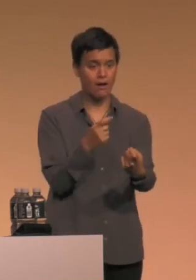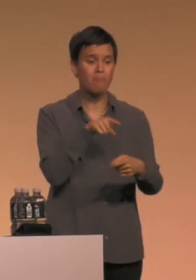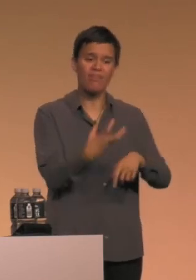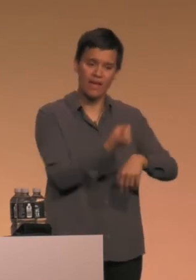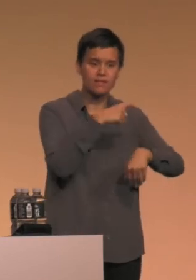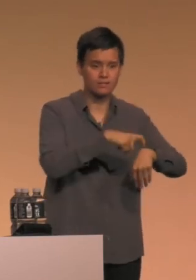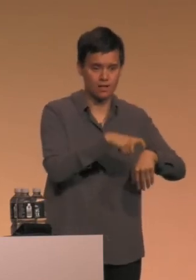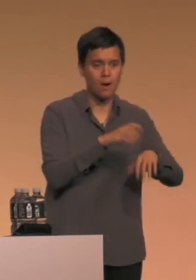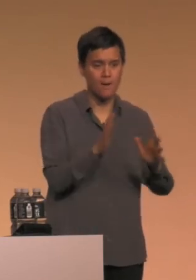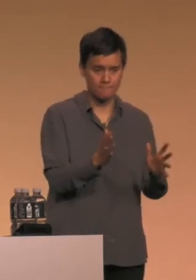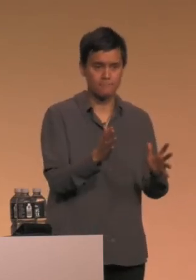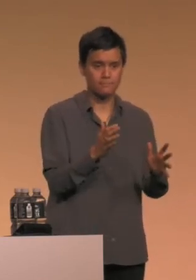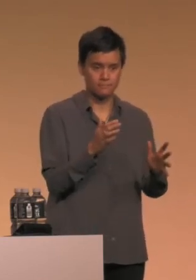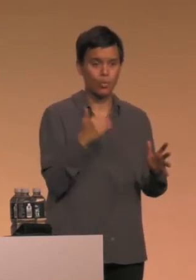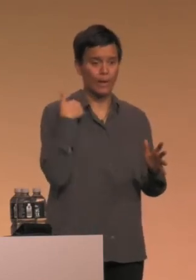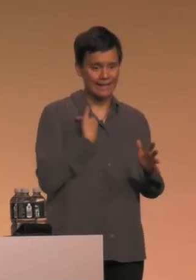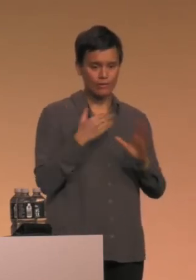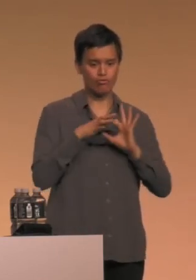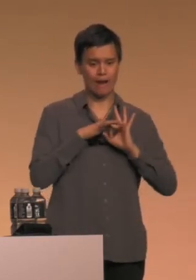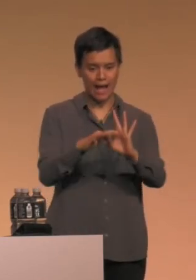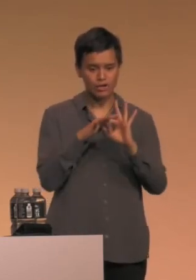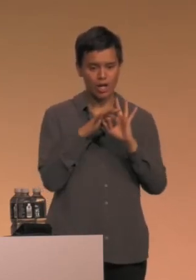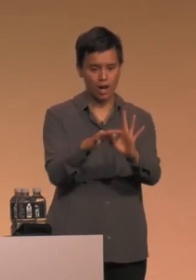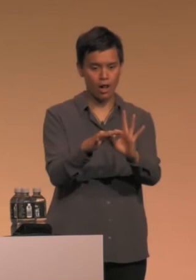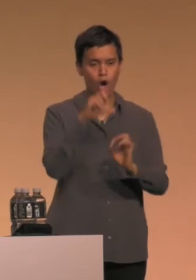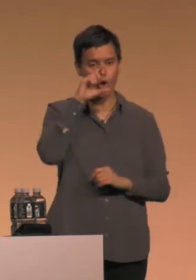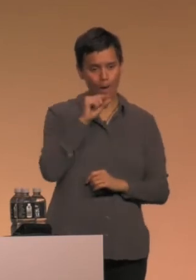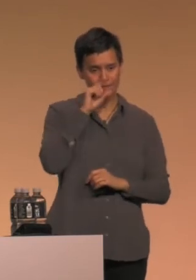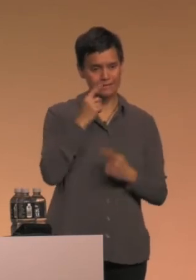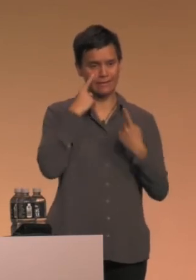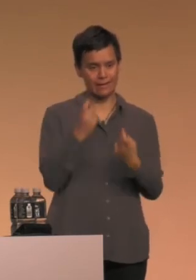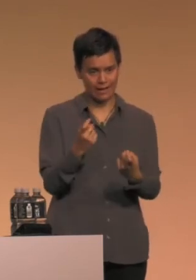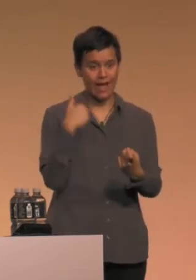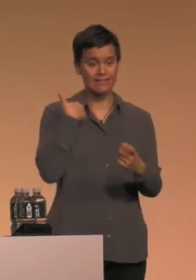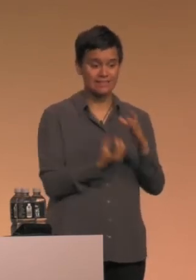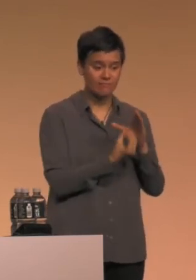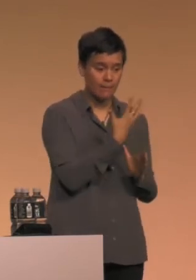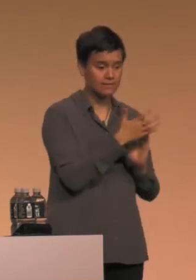that is relationally competent care. We need to develop the skills and confidence of staff